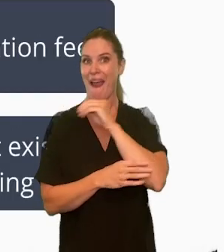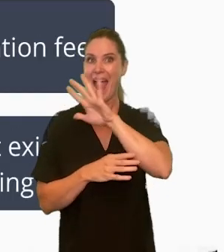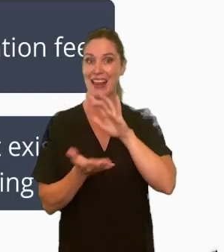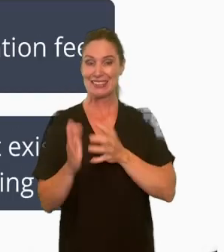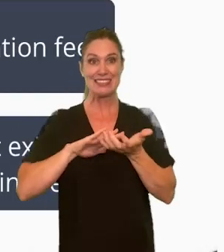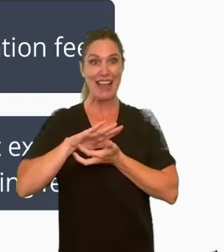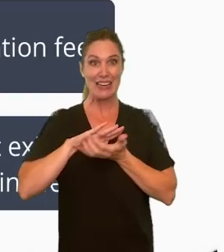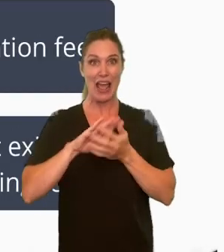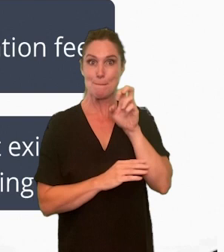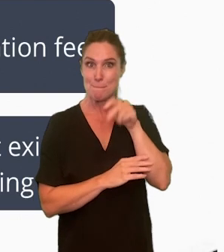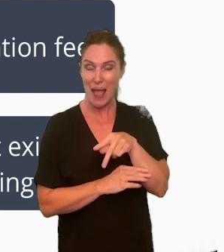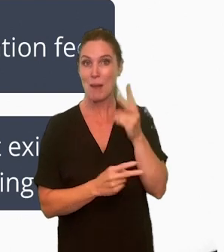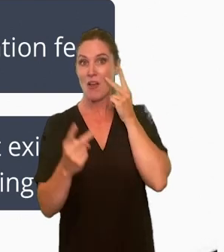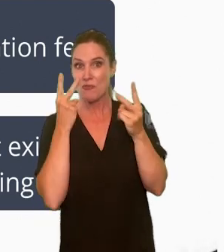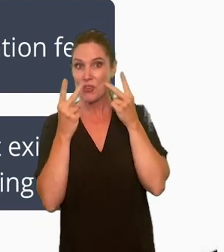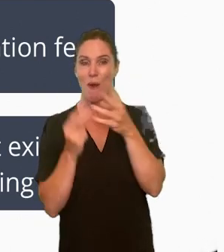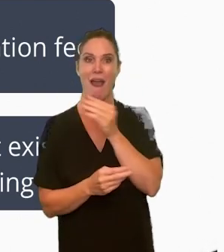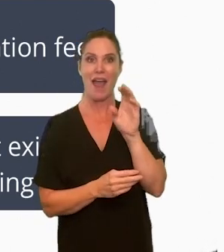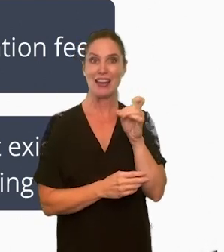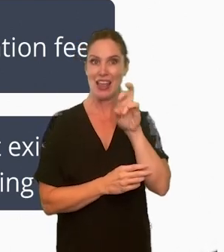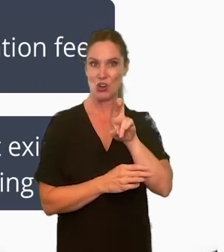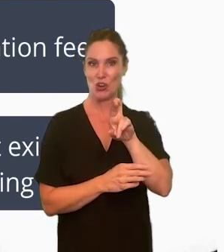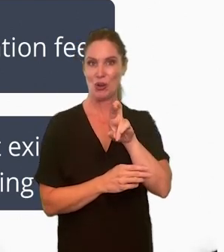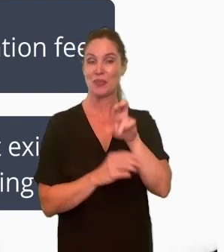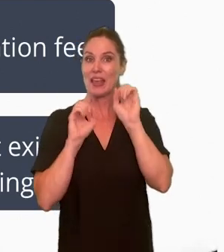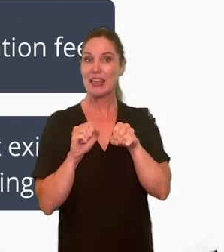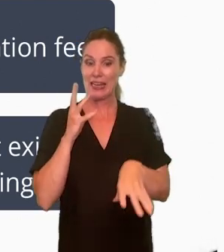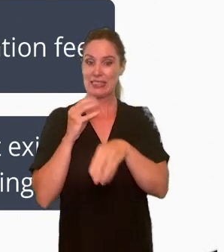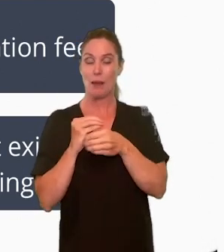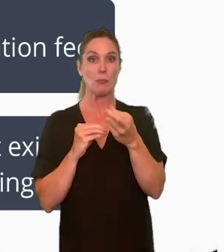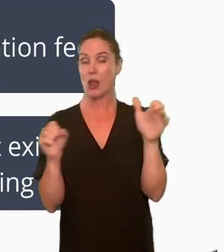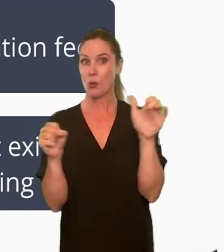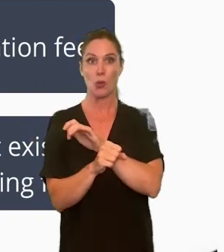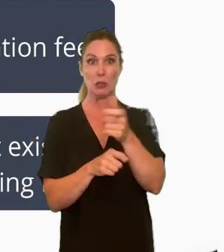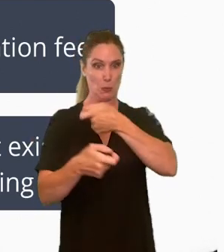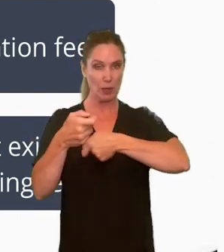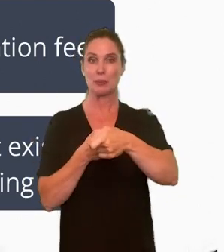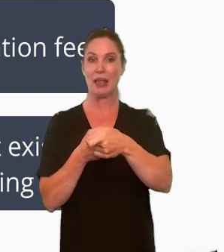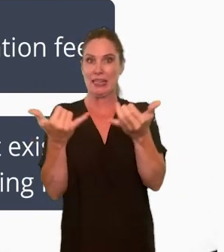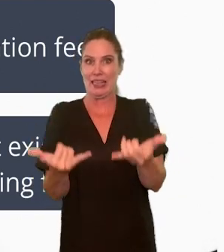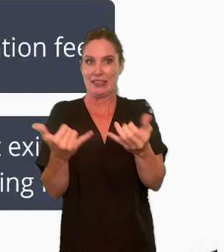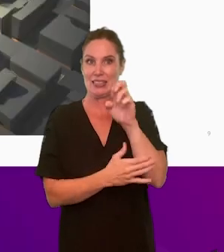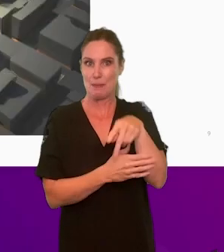Audiom can either supplement or completely replace existing mapping solutions with only a few lines of code.